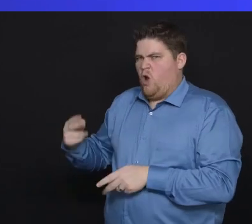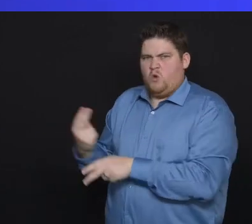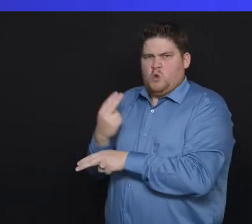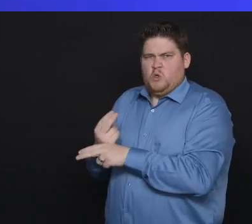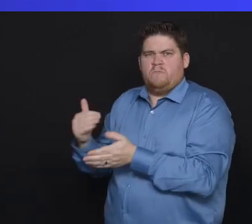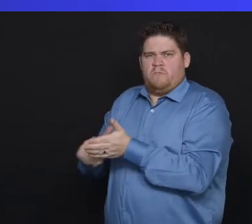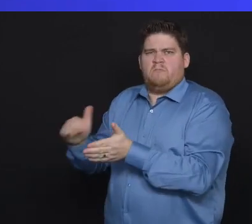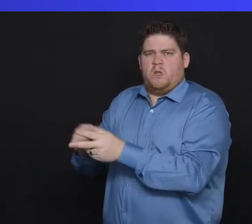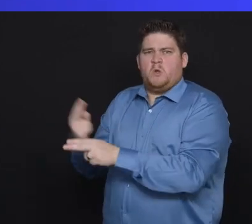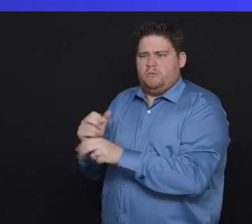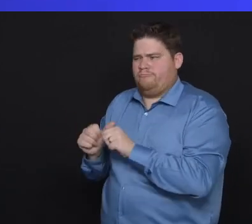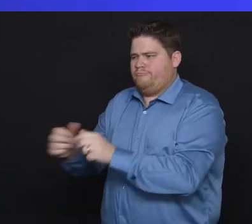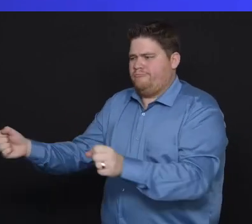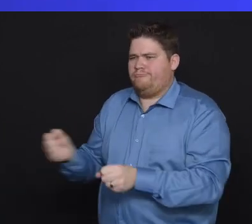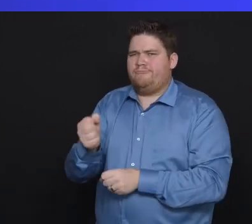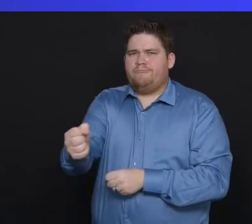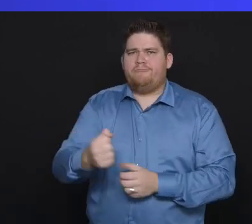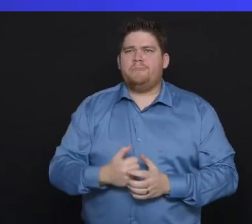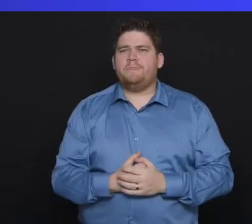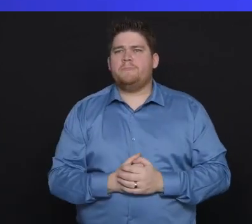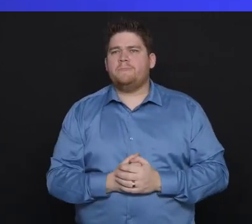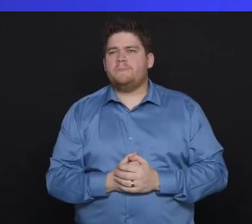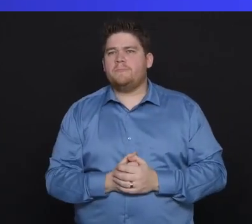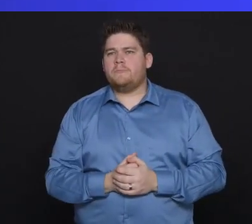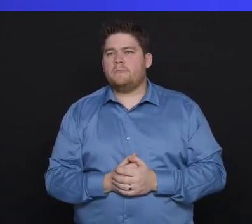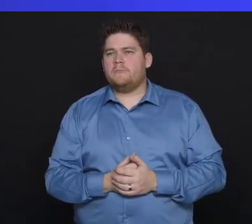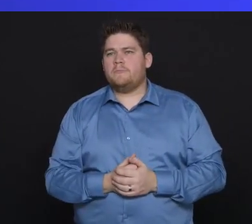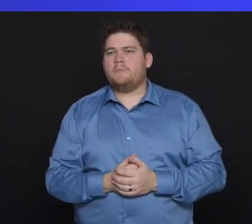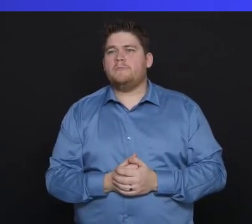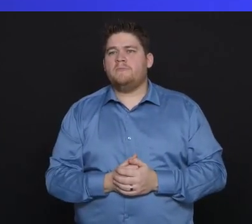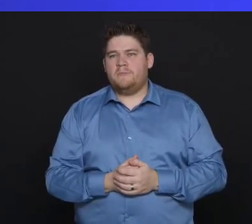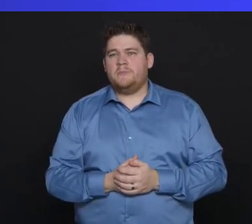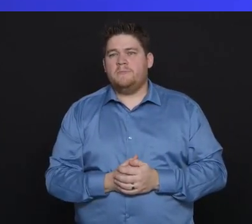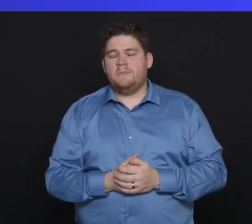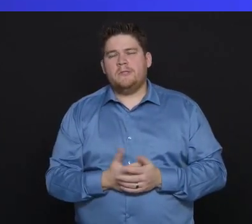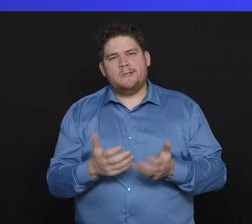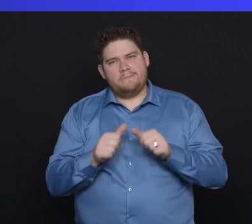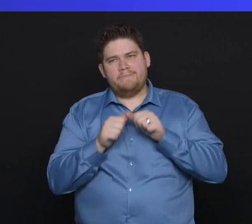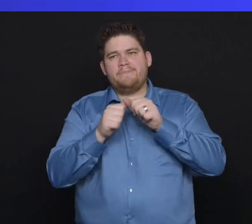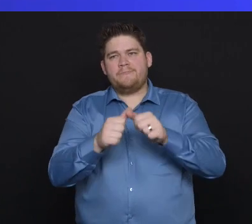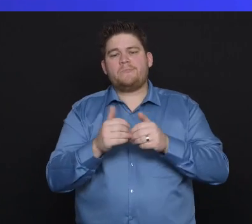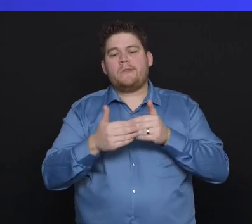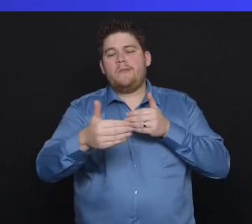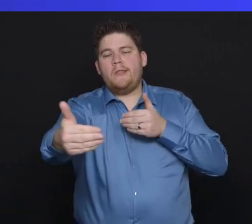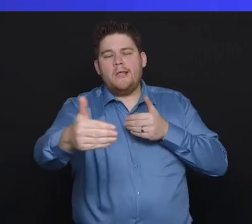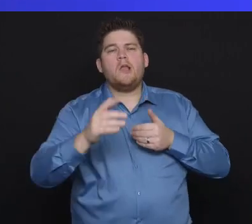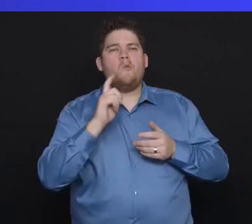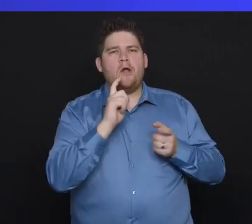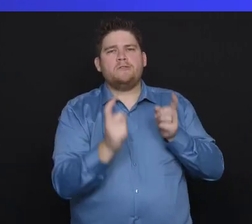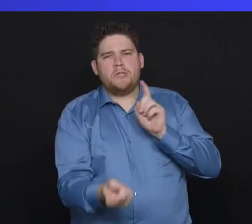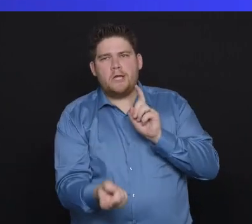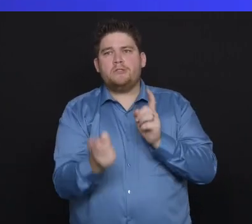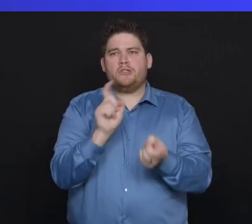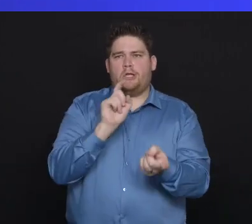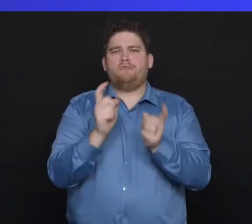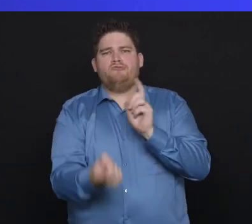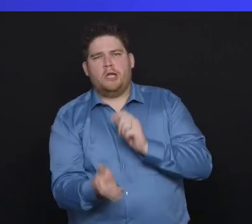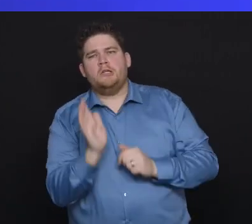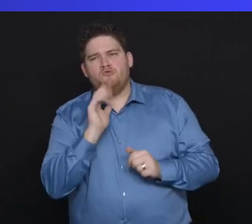There's lots to do, and I think there will be profound lessons to learn from this after the fact, and I'll be the first learning